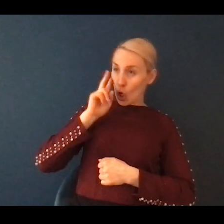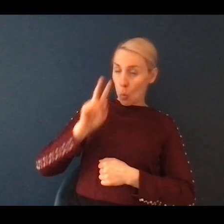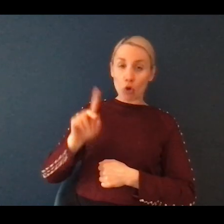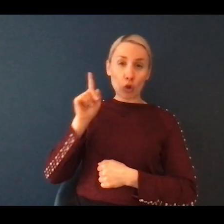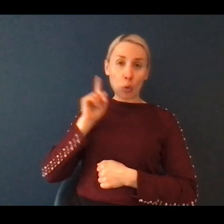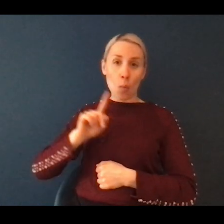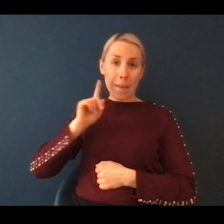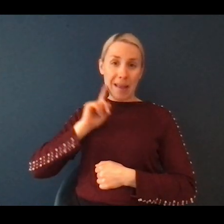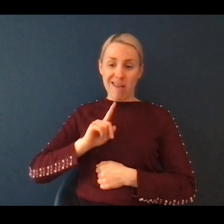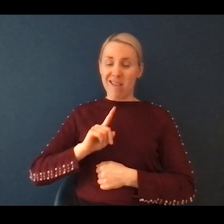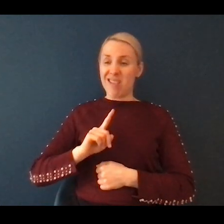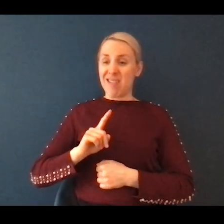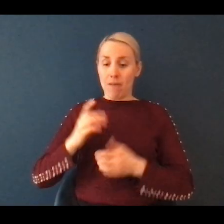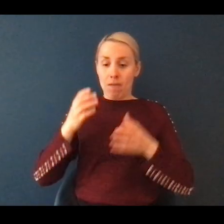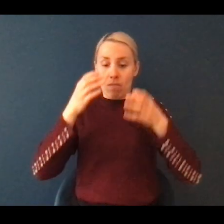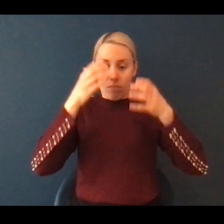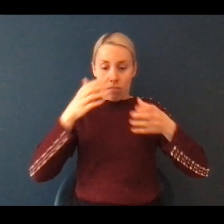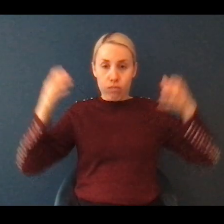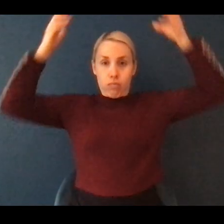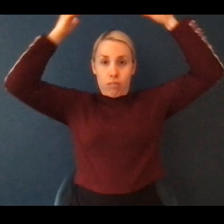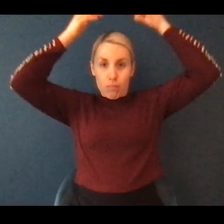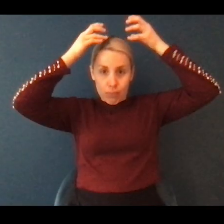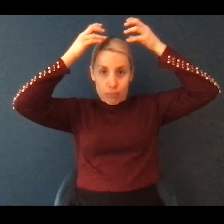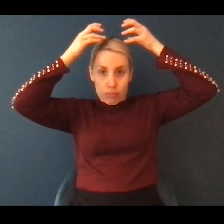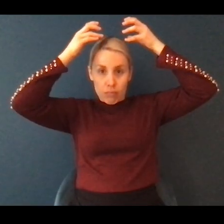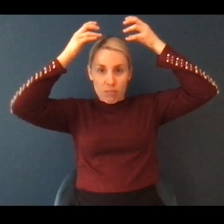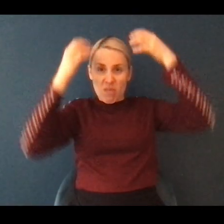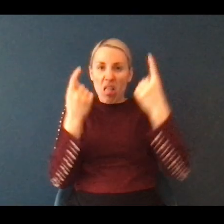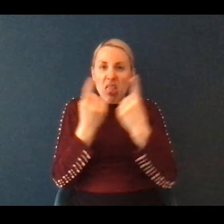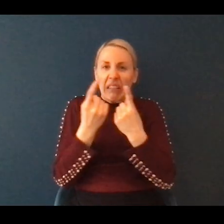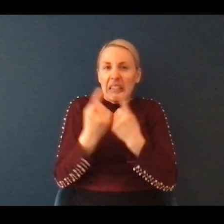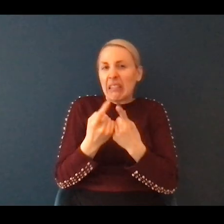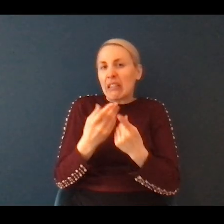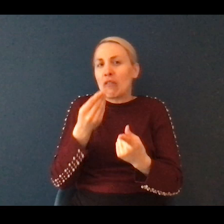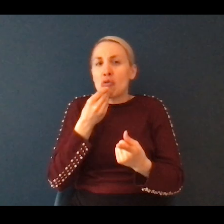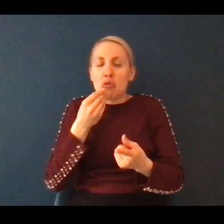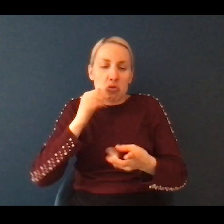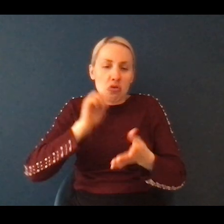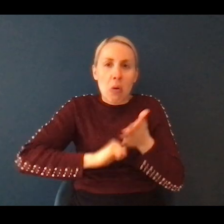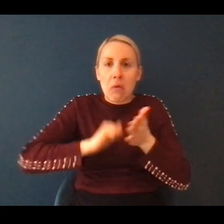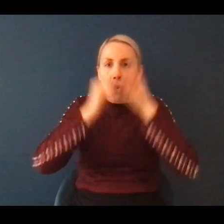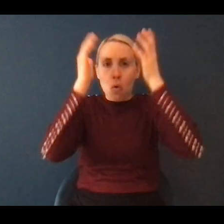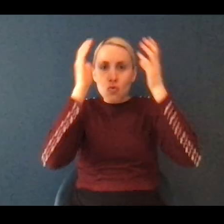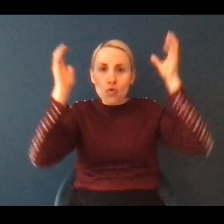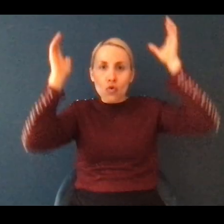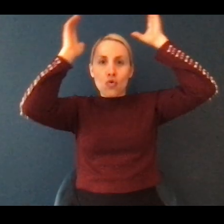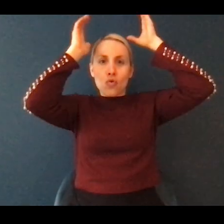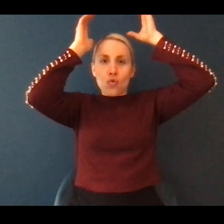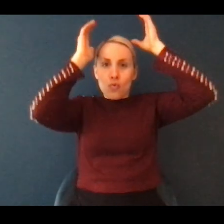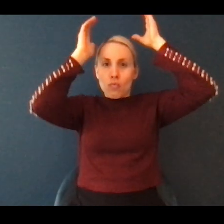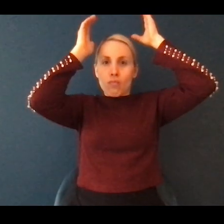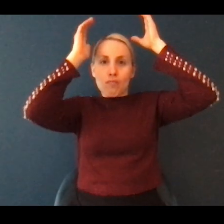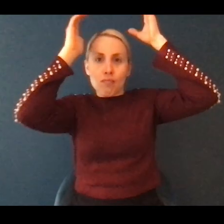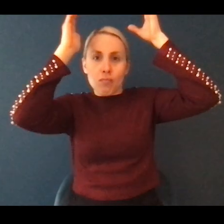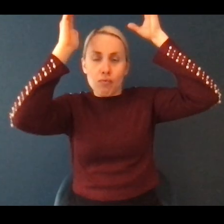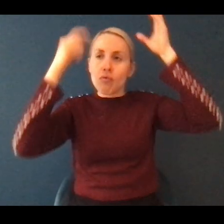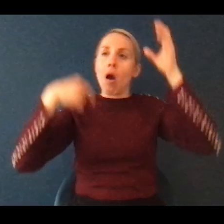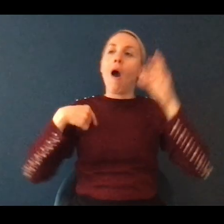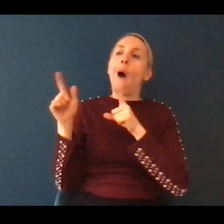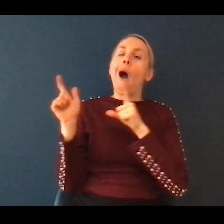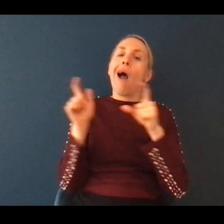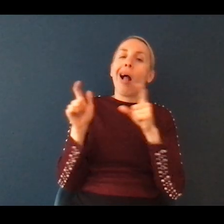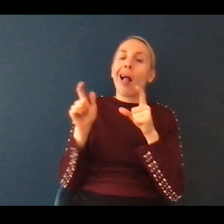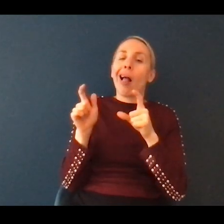on their heads so I took some photographs I worked on a small series shot on my iPhone